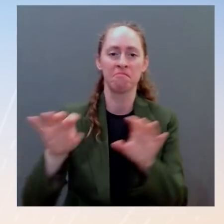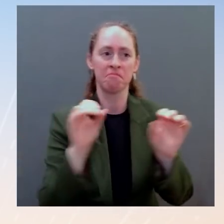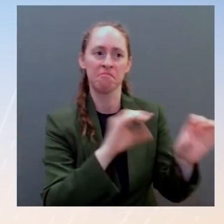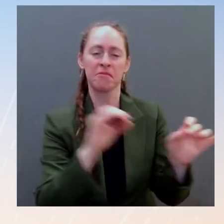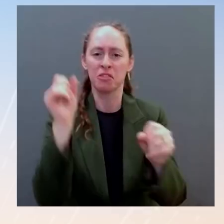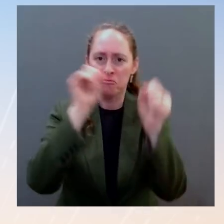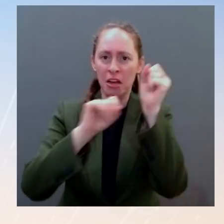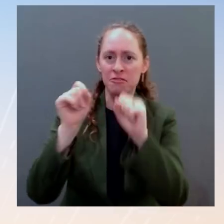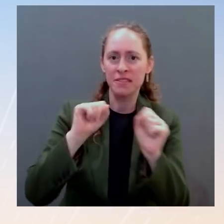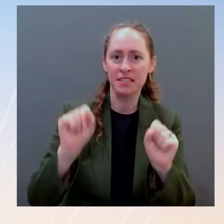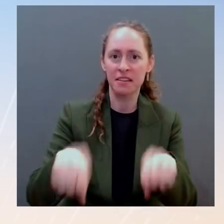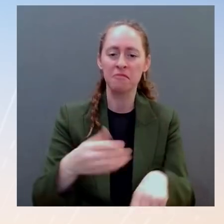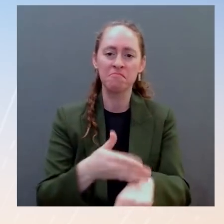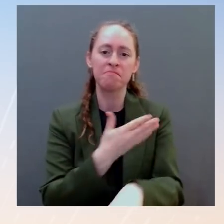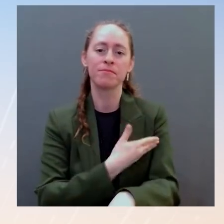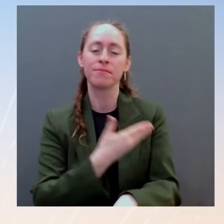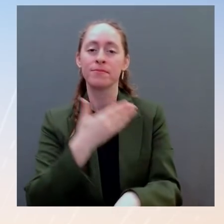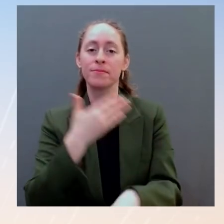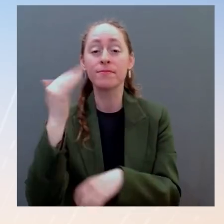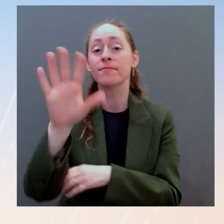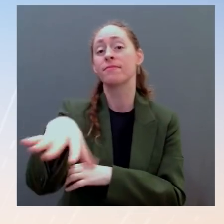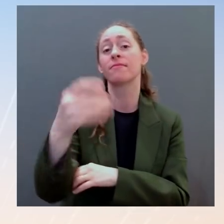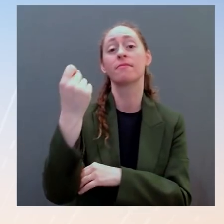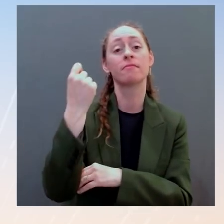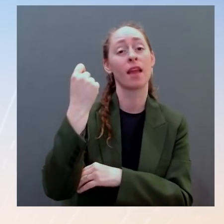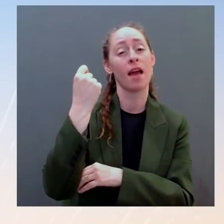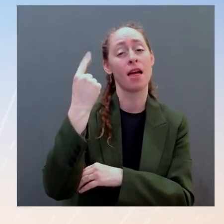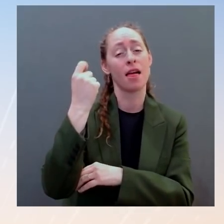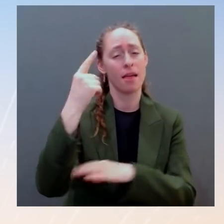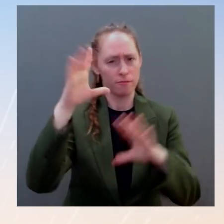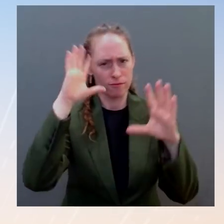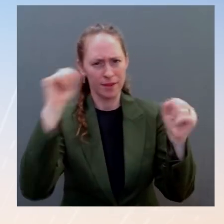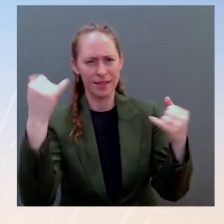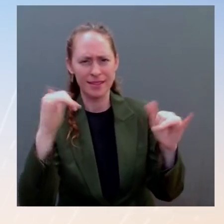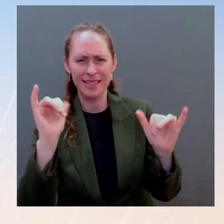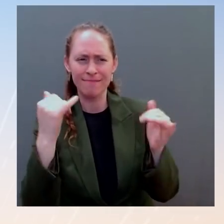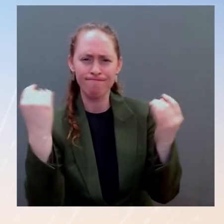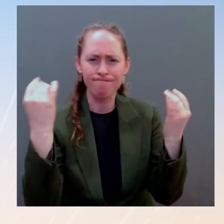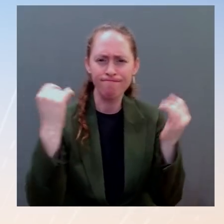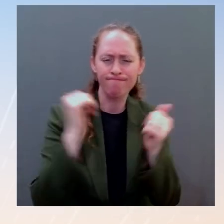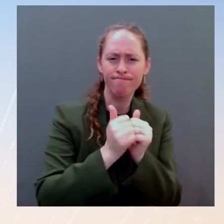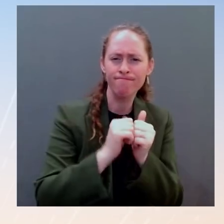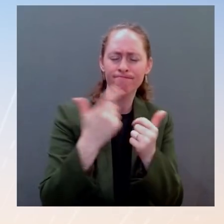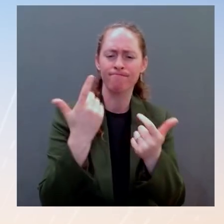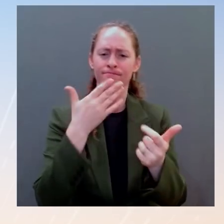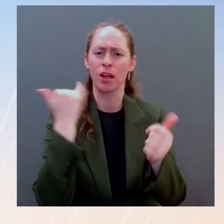to lower prices for American families, the Federal Reserve plays an important role, as you all know, in fighting inflation,